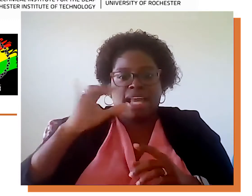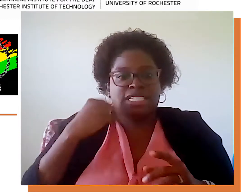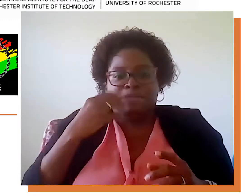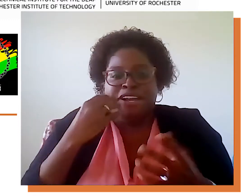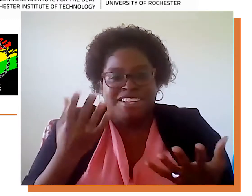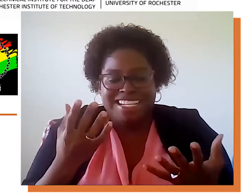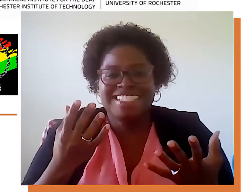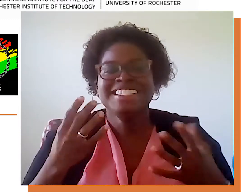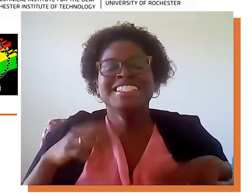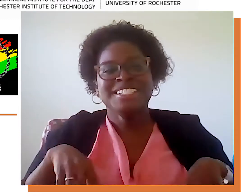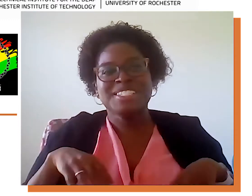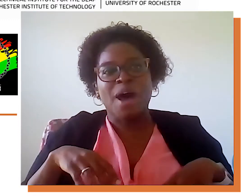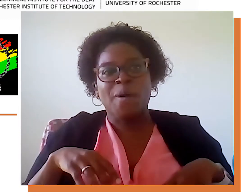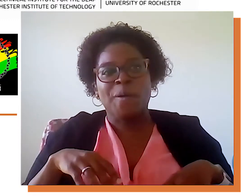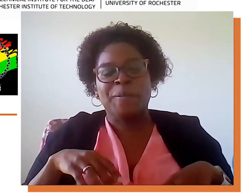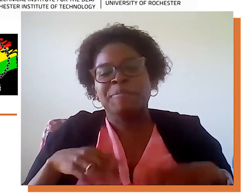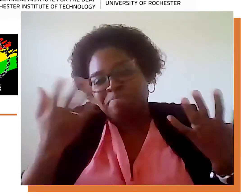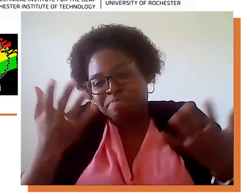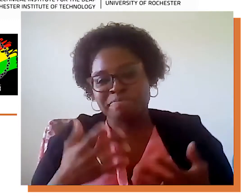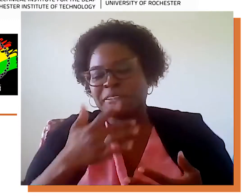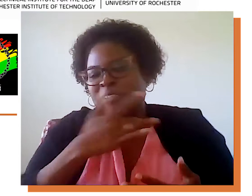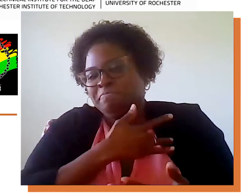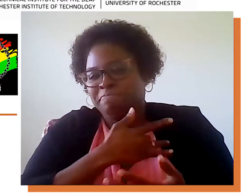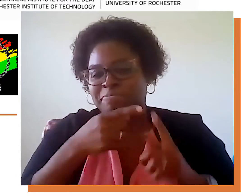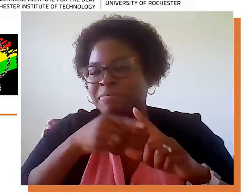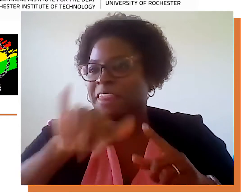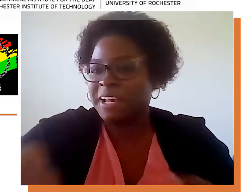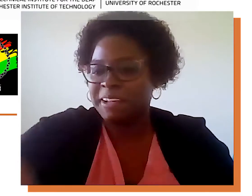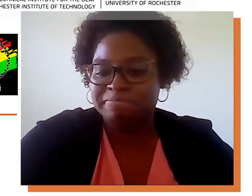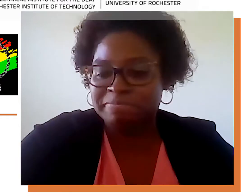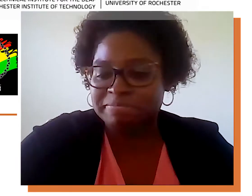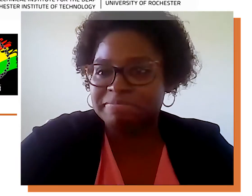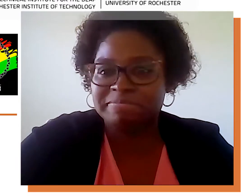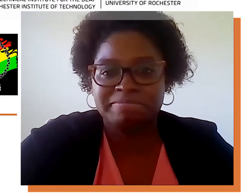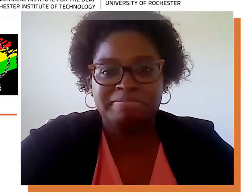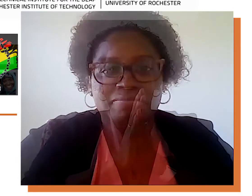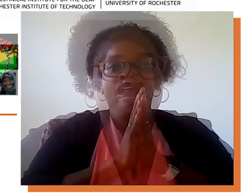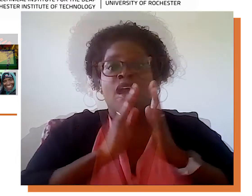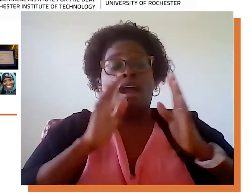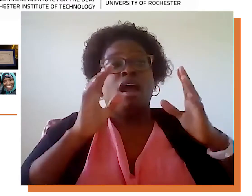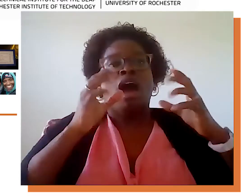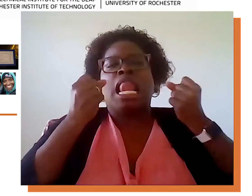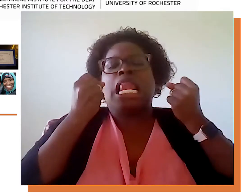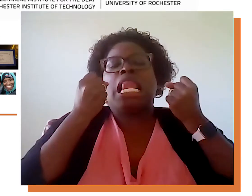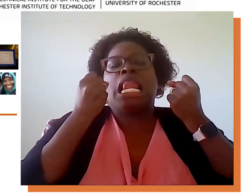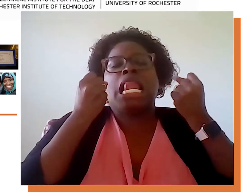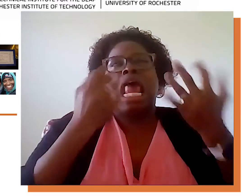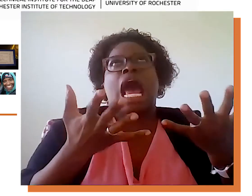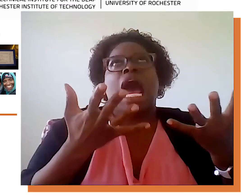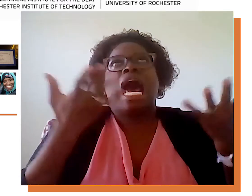an integral experience very important to me that I'll always keep with me.